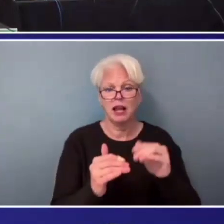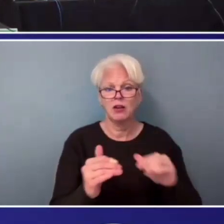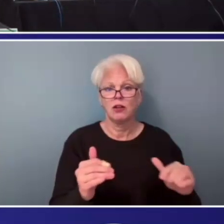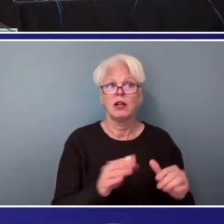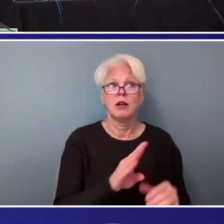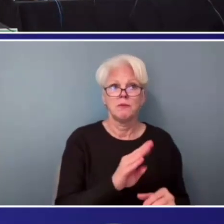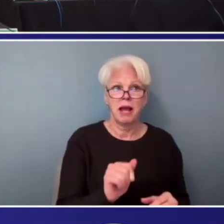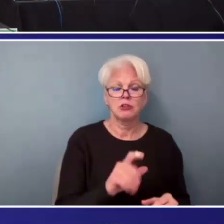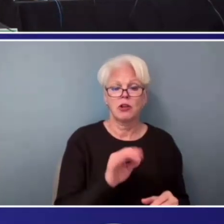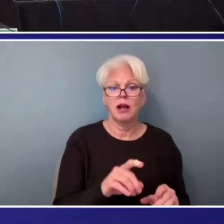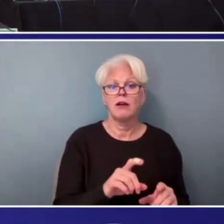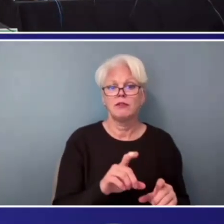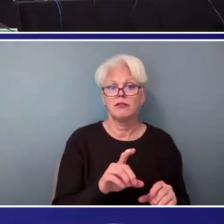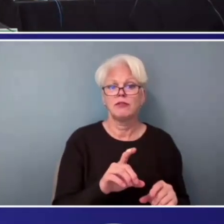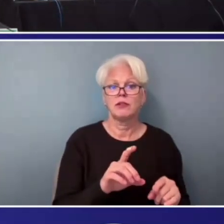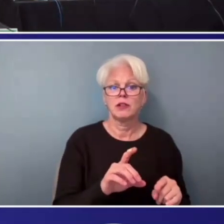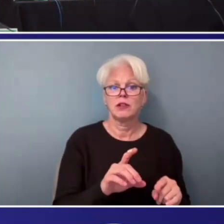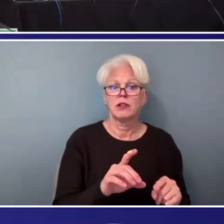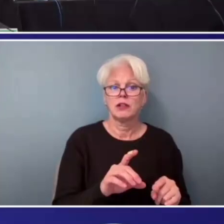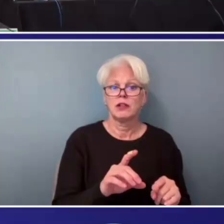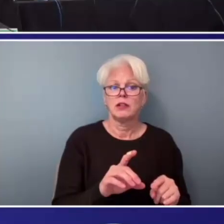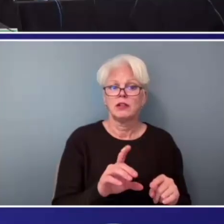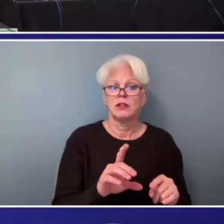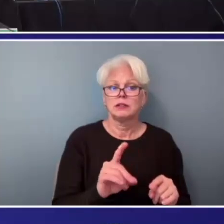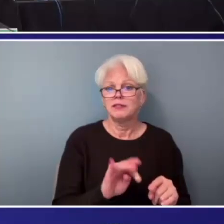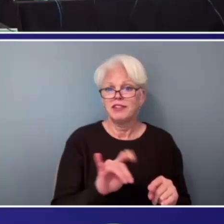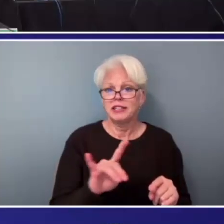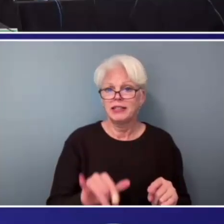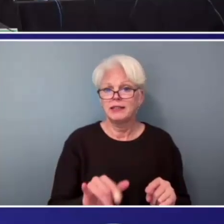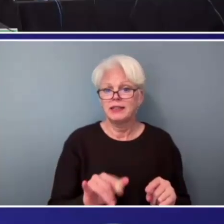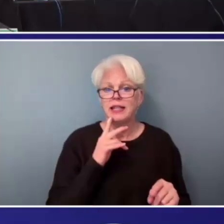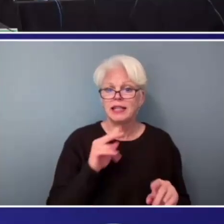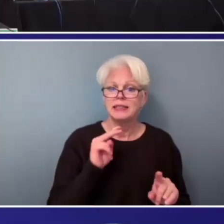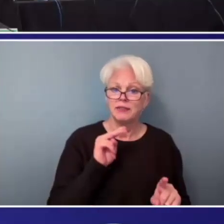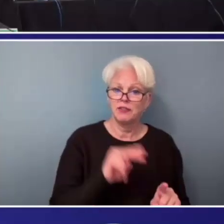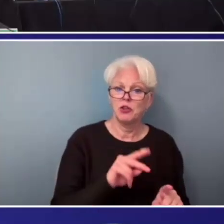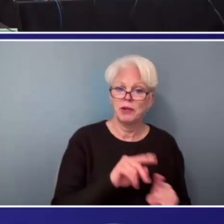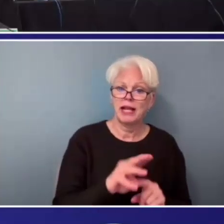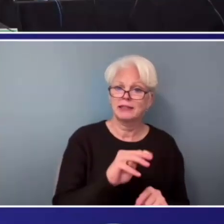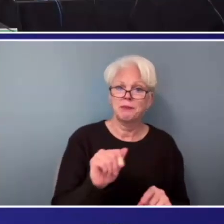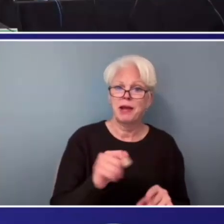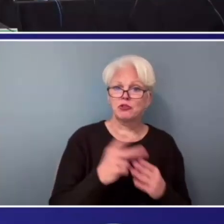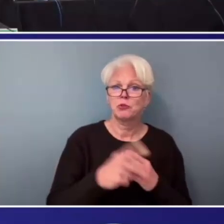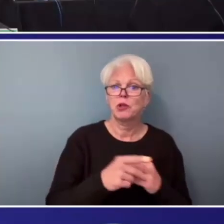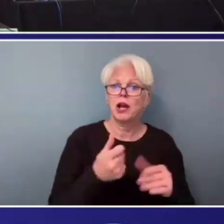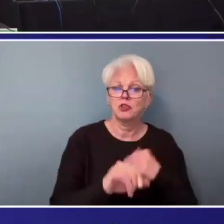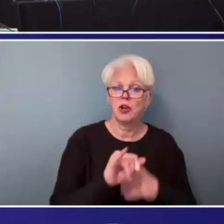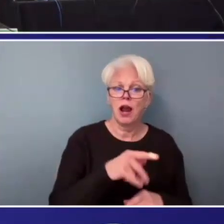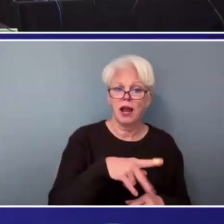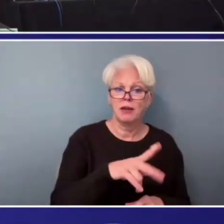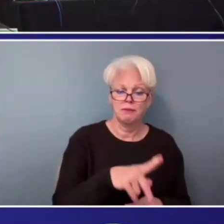is viewed as a master's program under IPEDS. So -- even though it uses the term